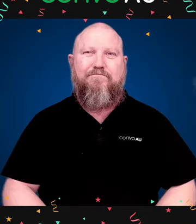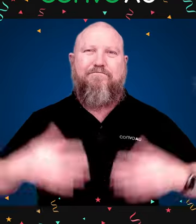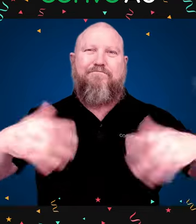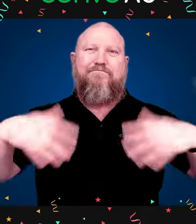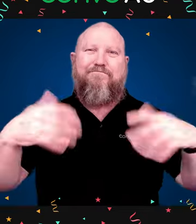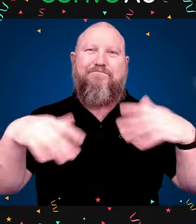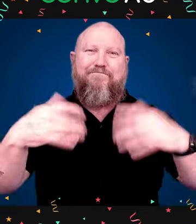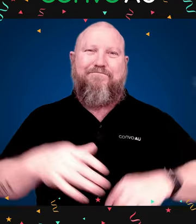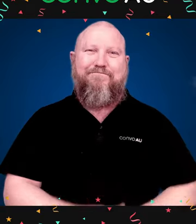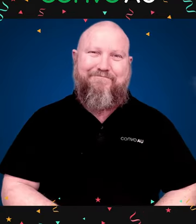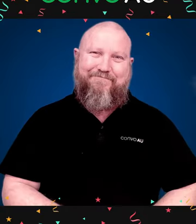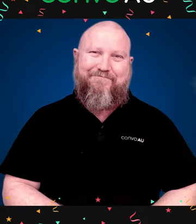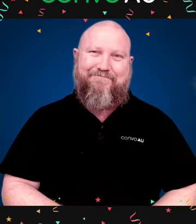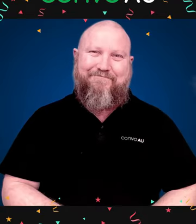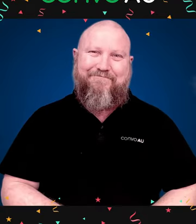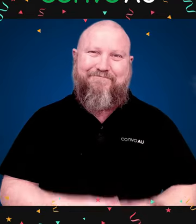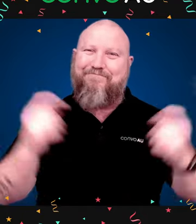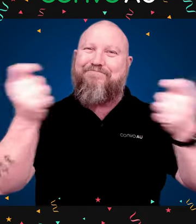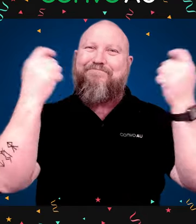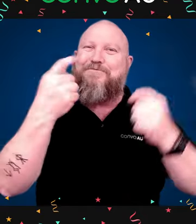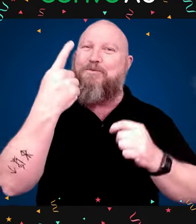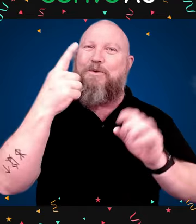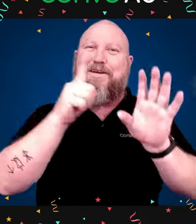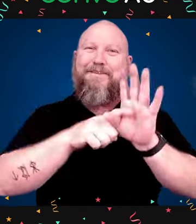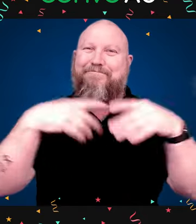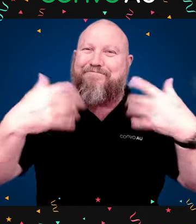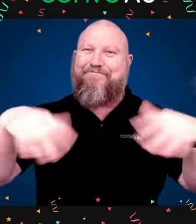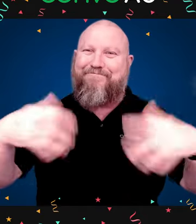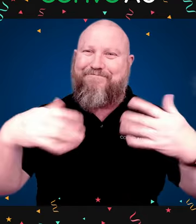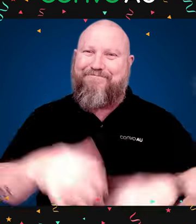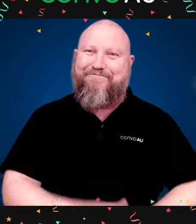Wow! We are celebrating one year